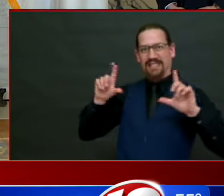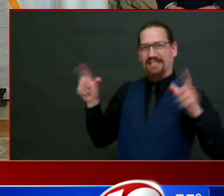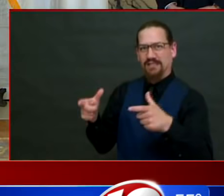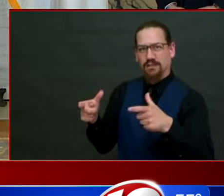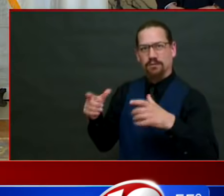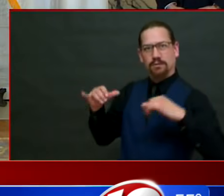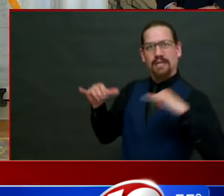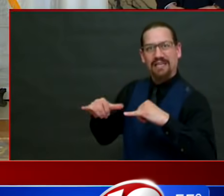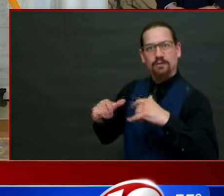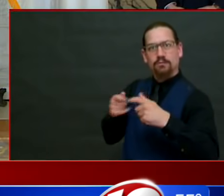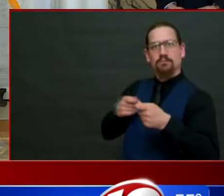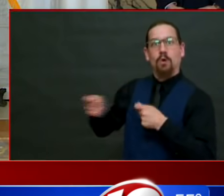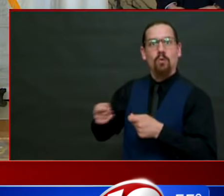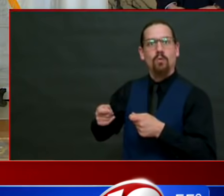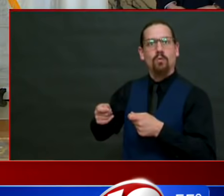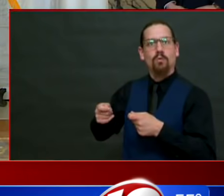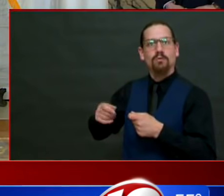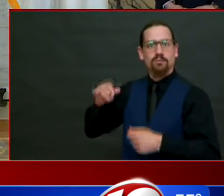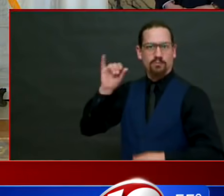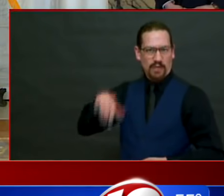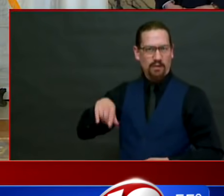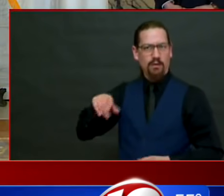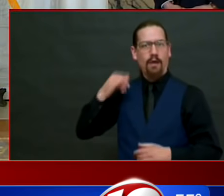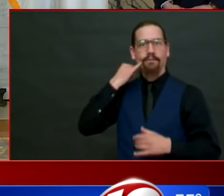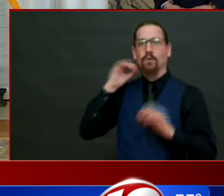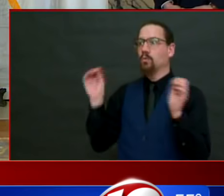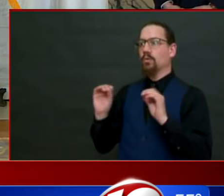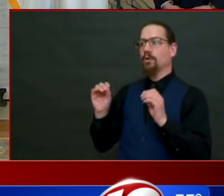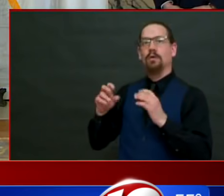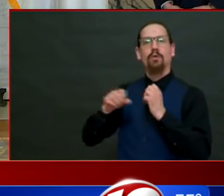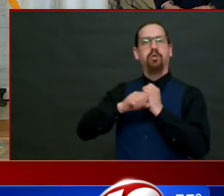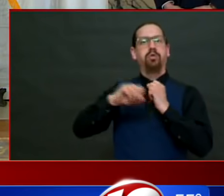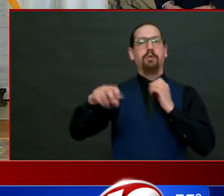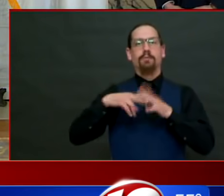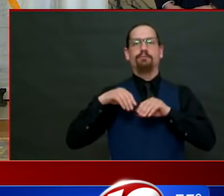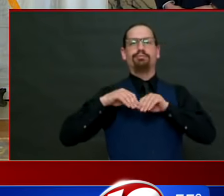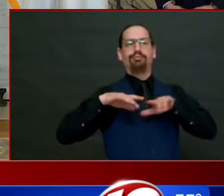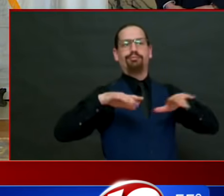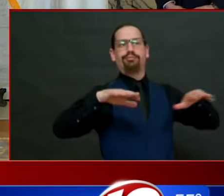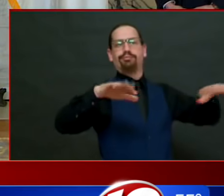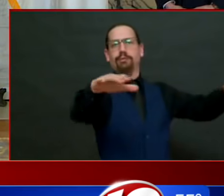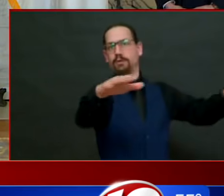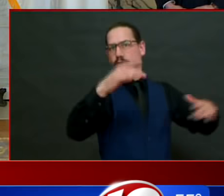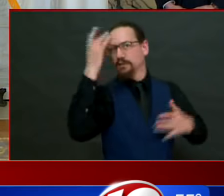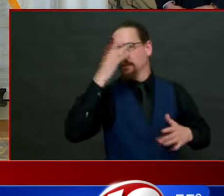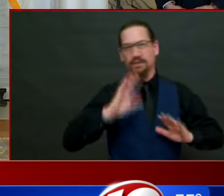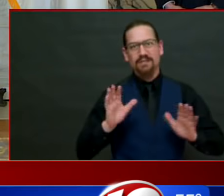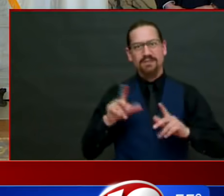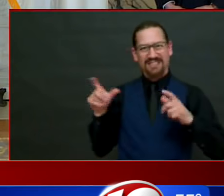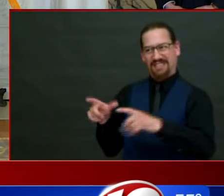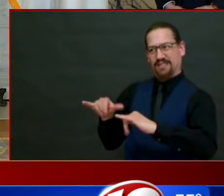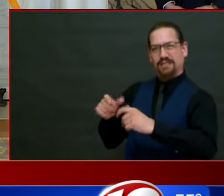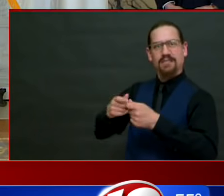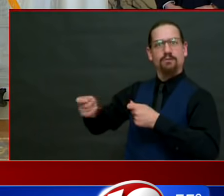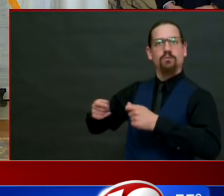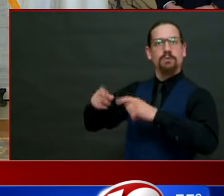LIFE. THAT IS OUR PLAN.